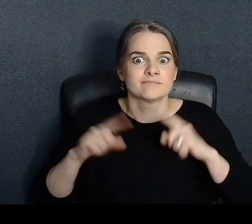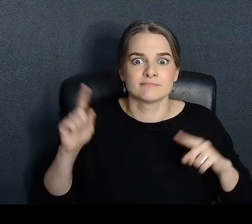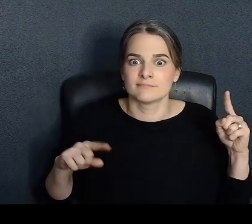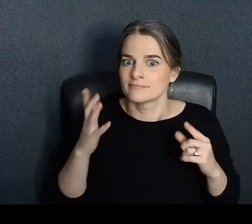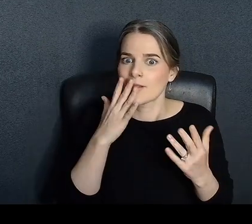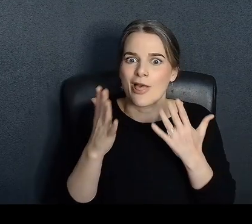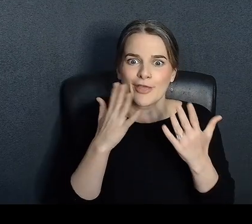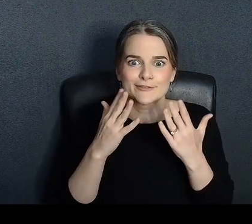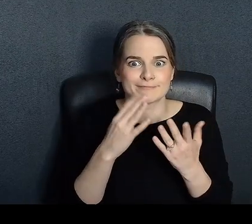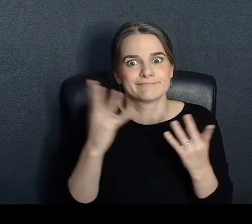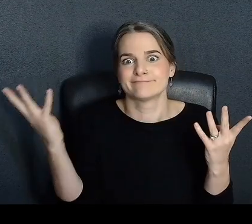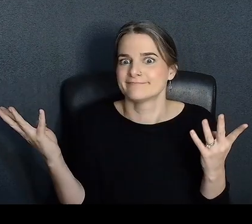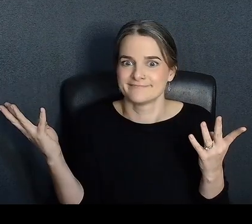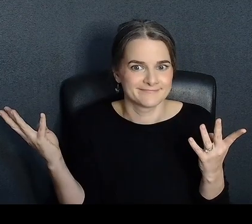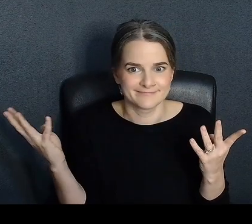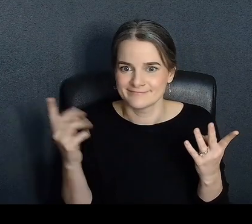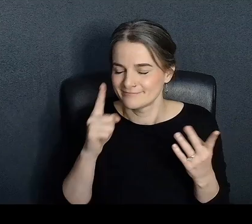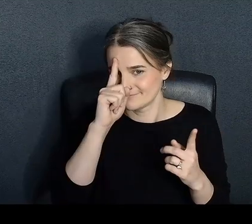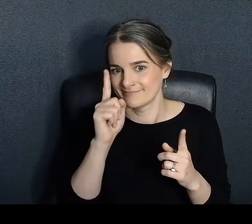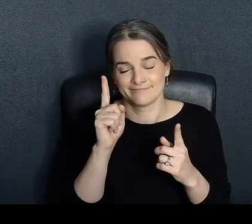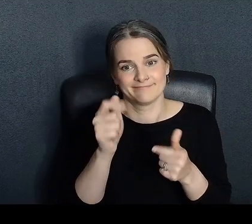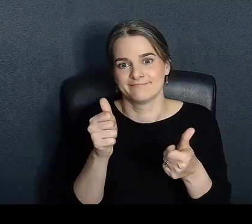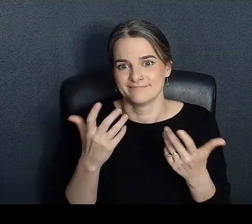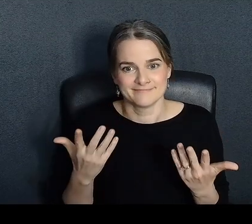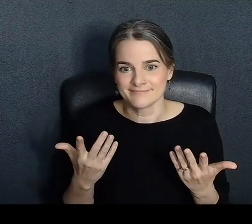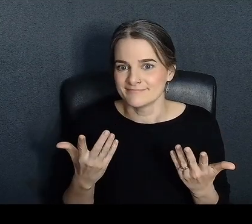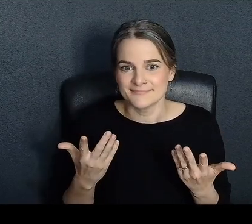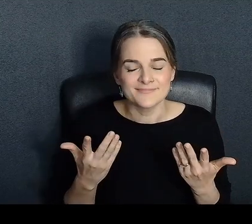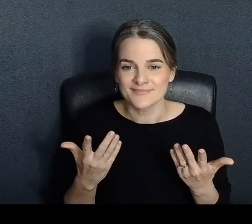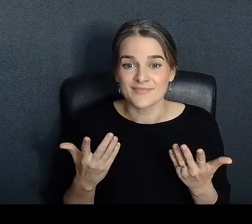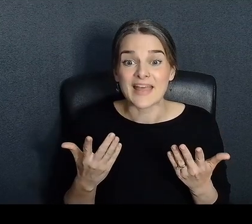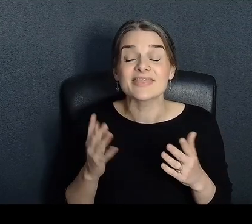And this is a doorbell model. So the doorbell is the little black piece